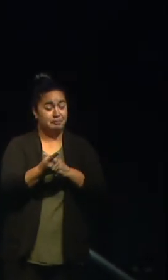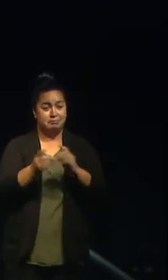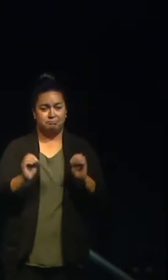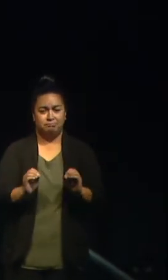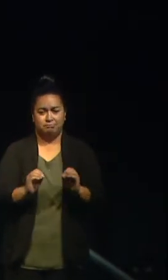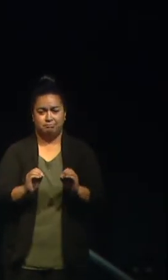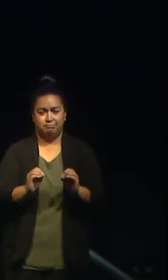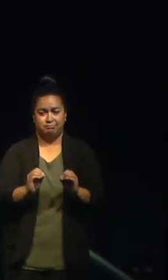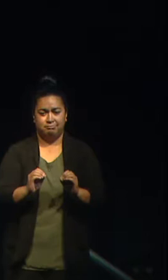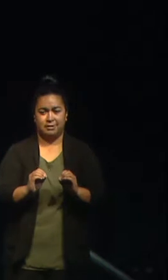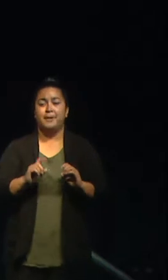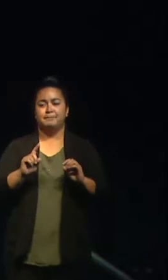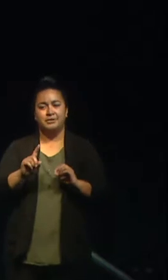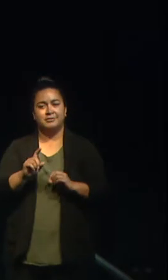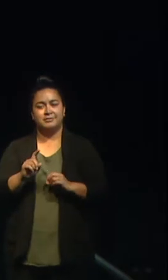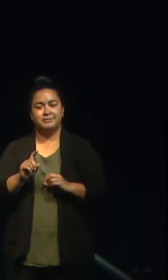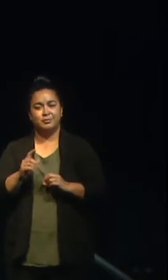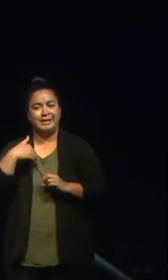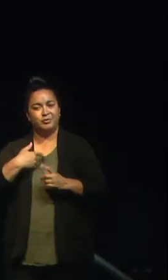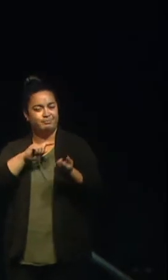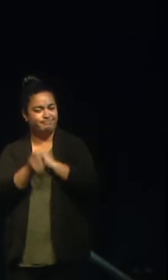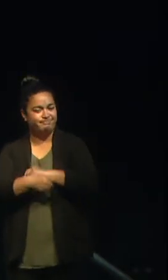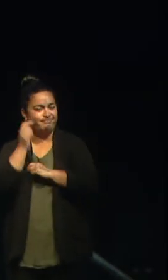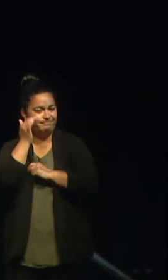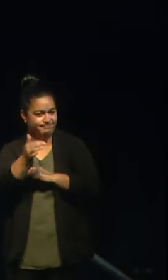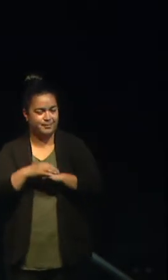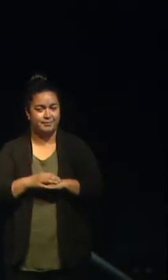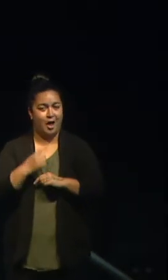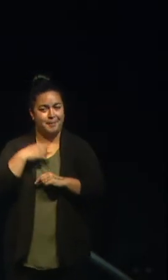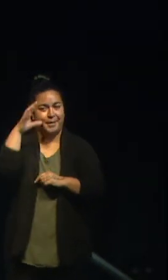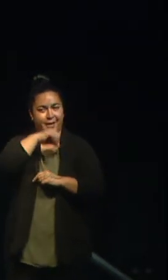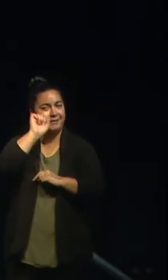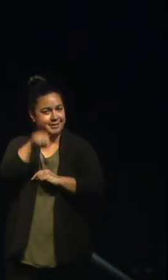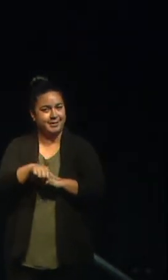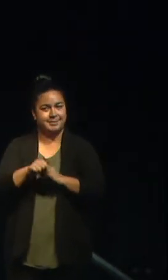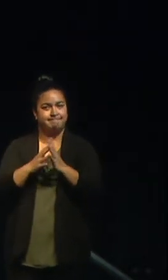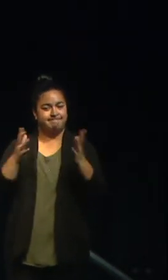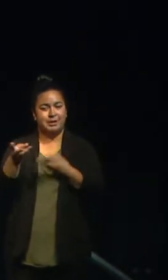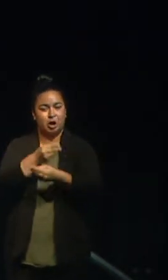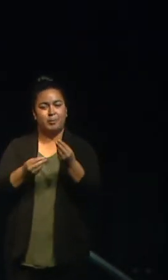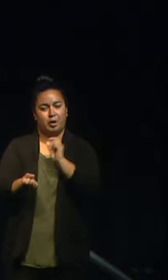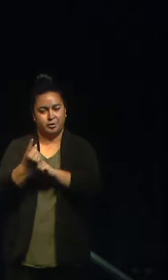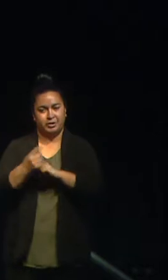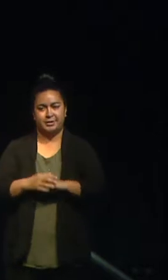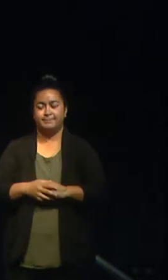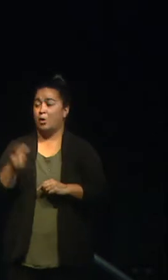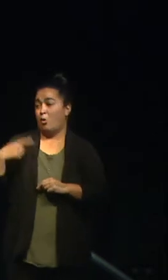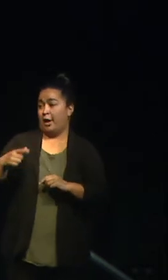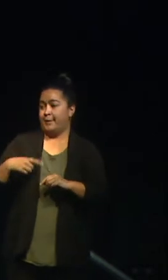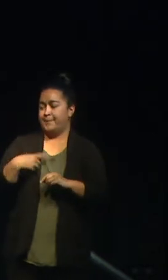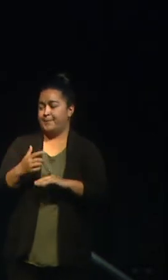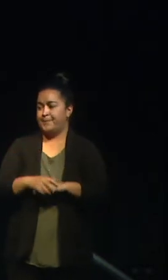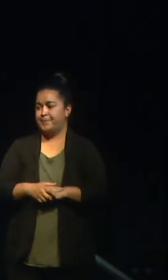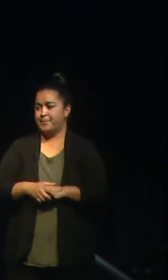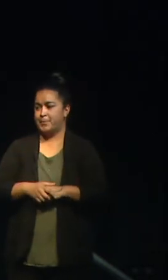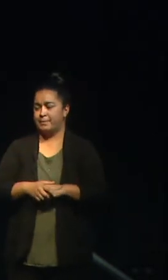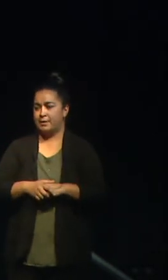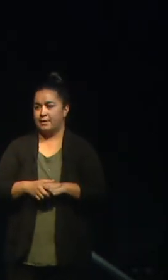at least a generation. But I believe that it is. And part of the reason for that is